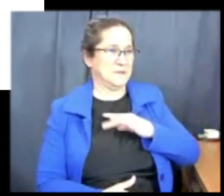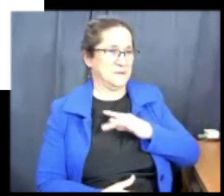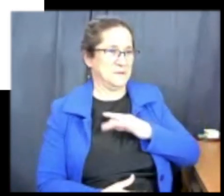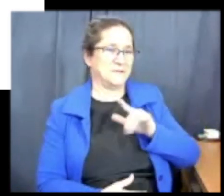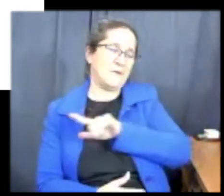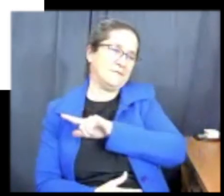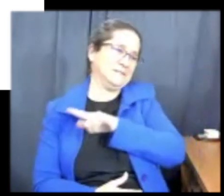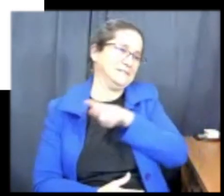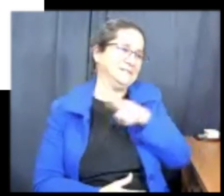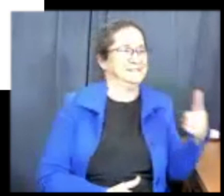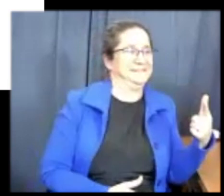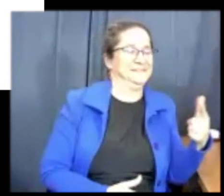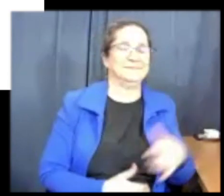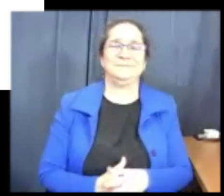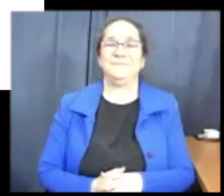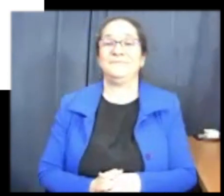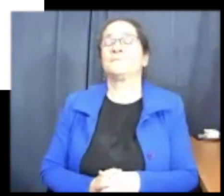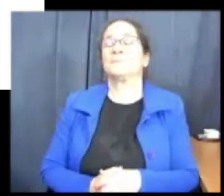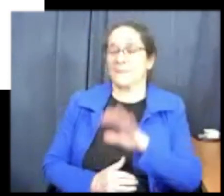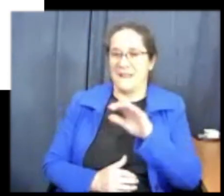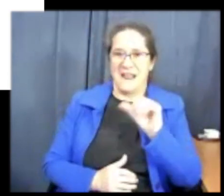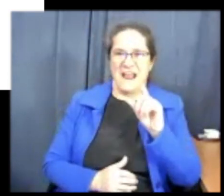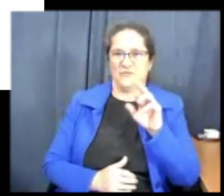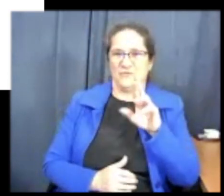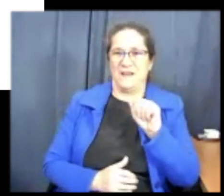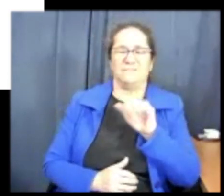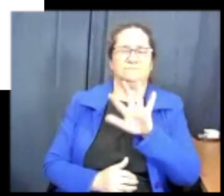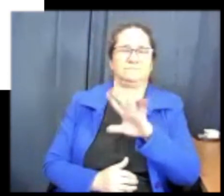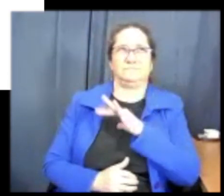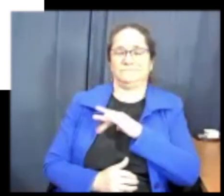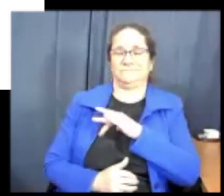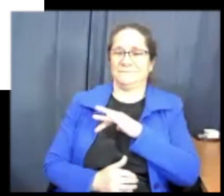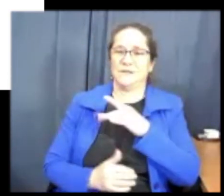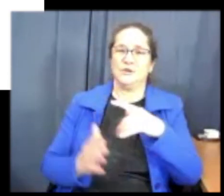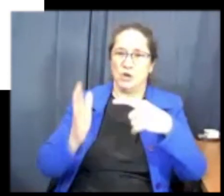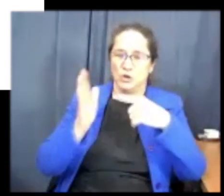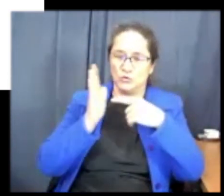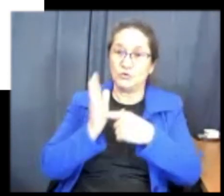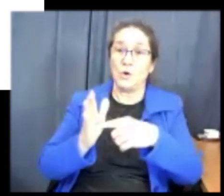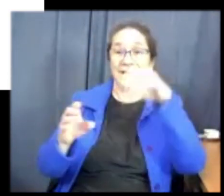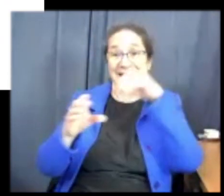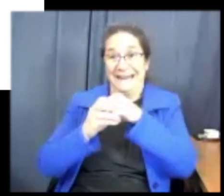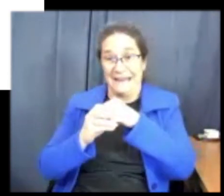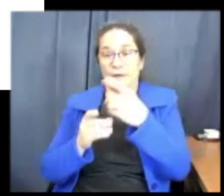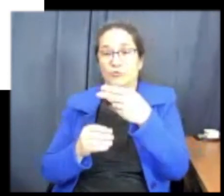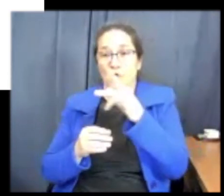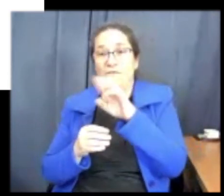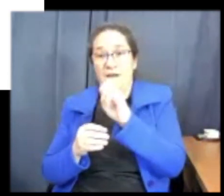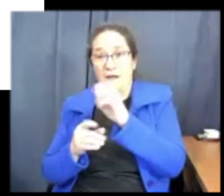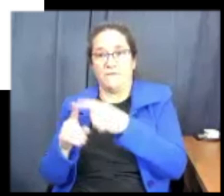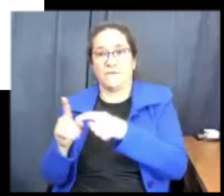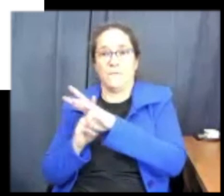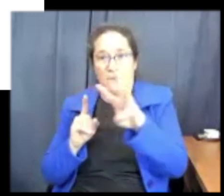So Andrea, it was great that you showed us in the profile on the website that the more information